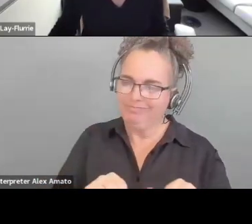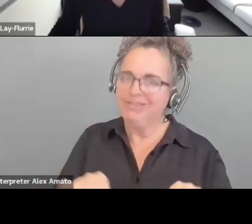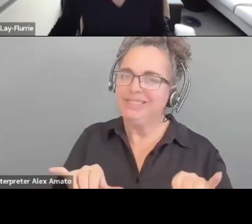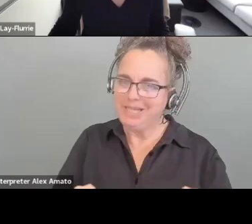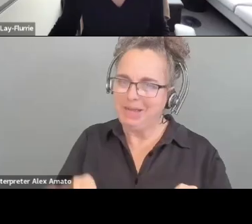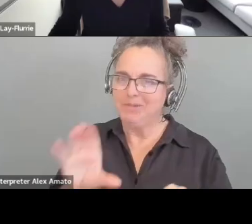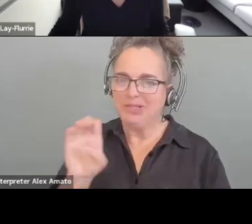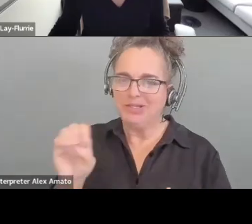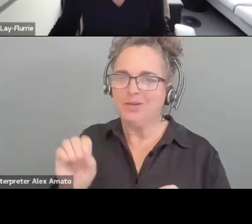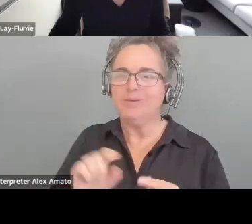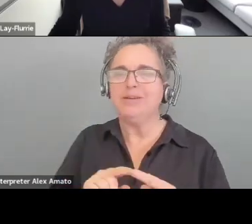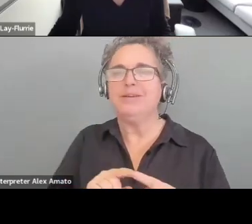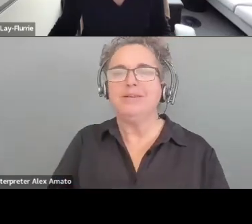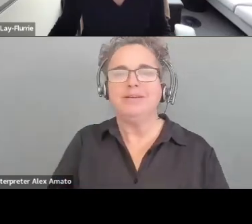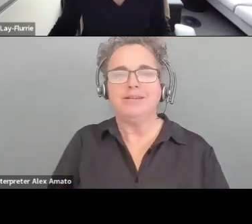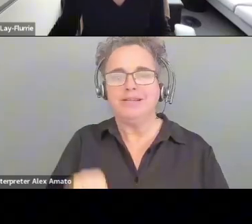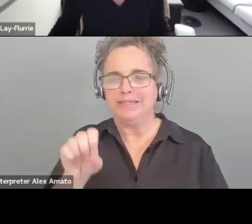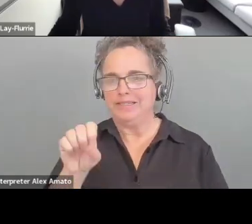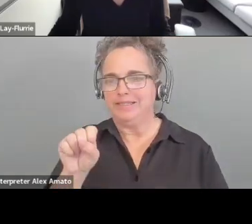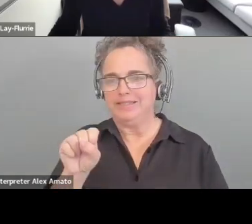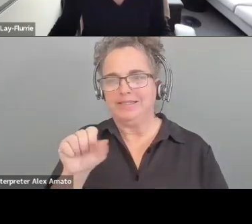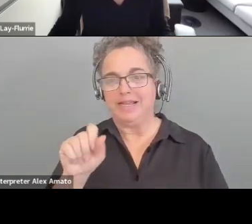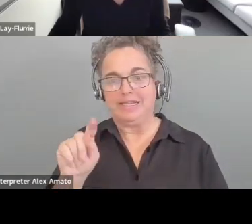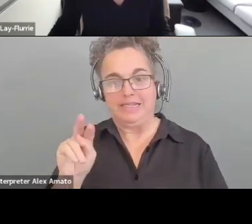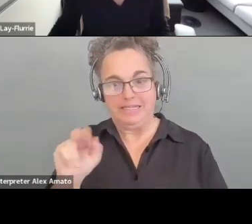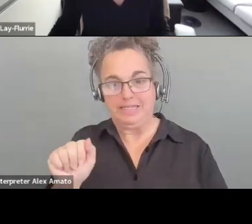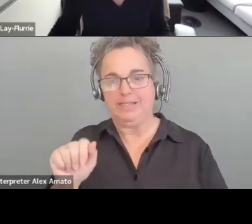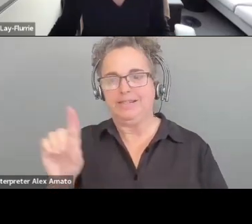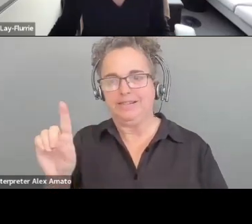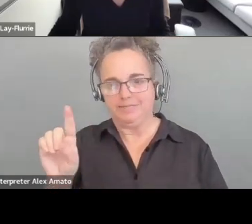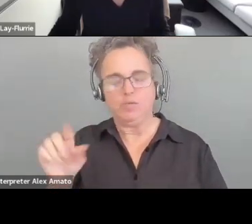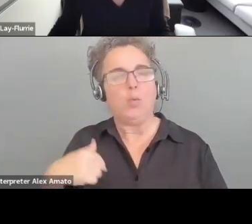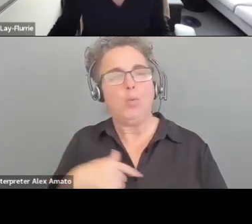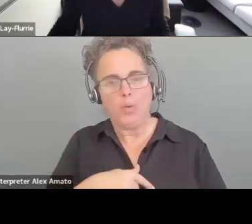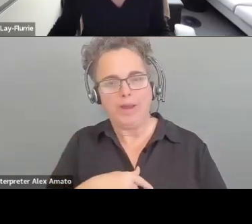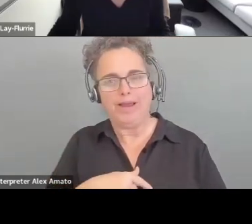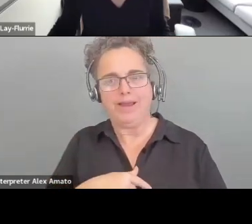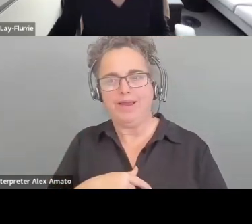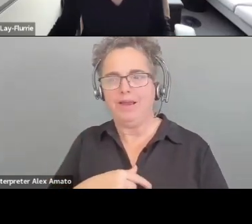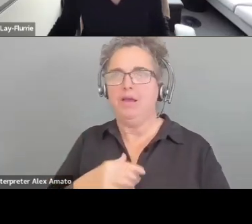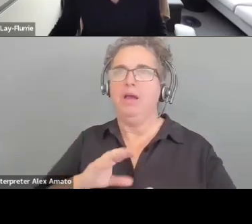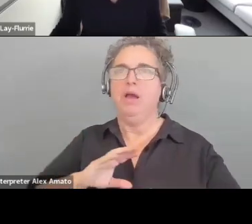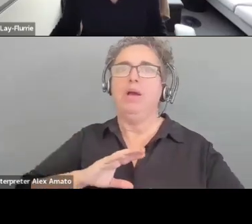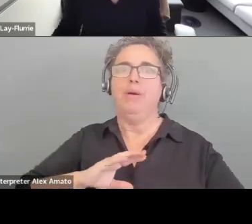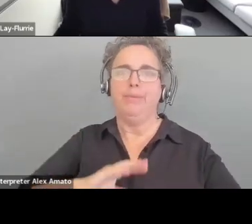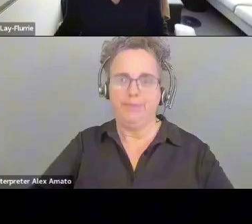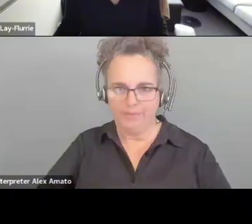and only, Satya Nadella, we all breathed an enormous sigh